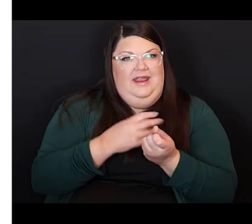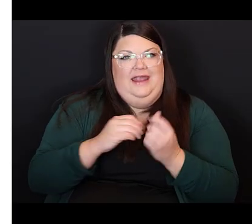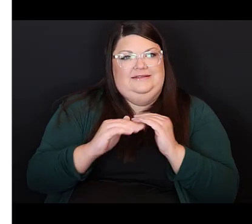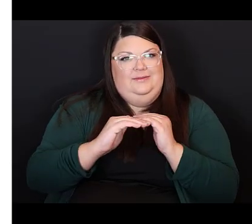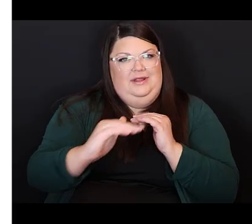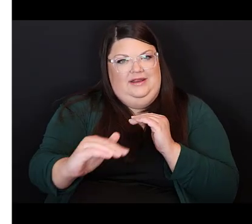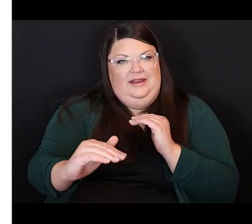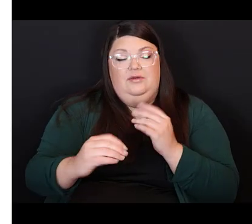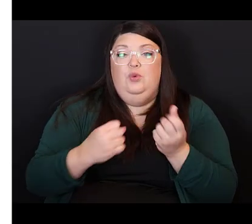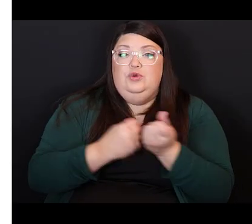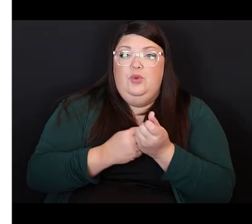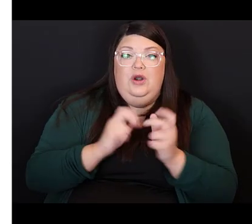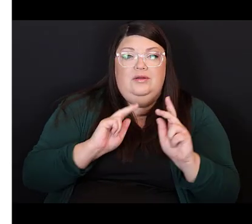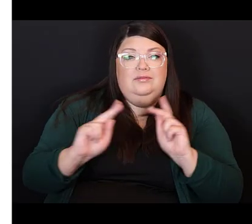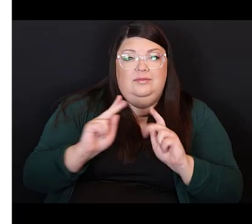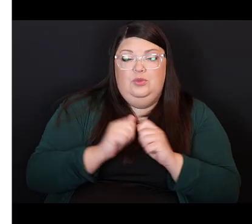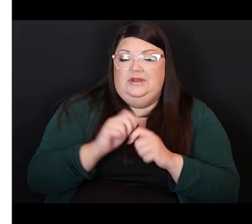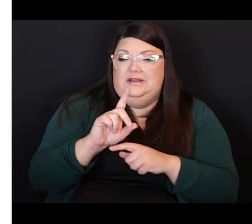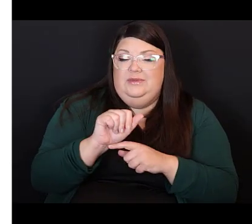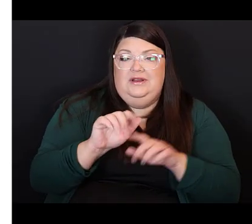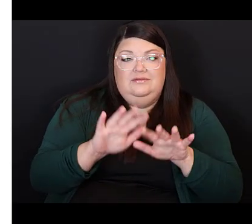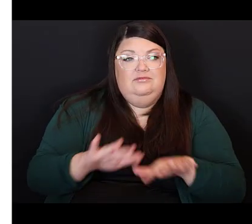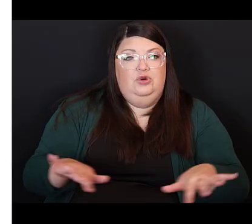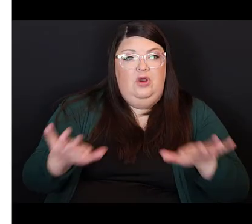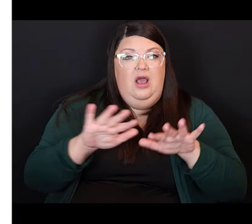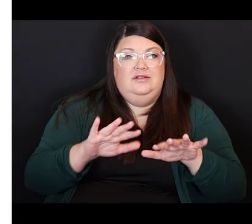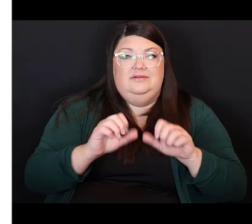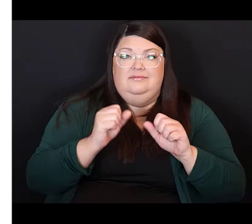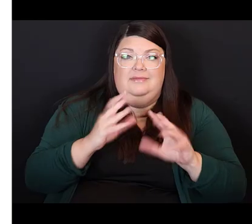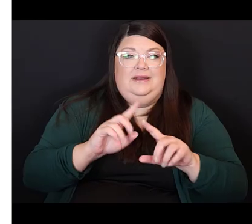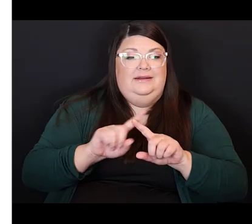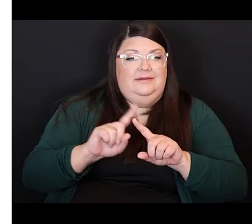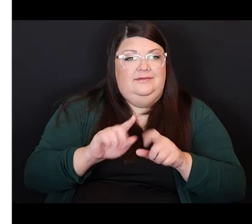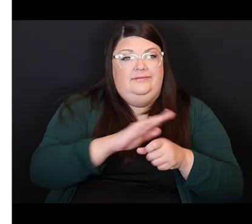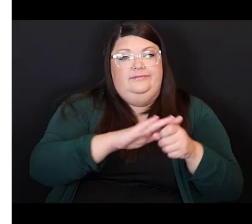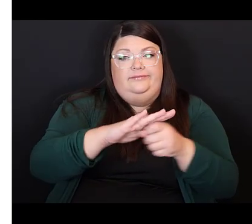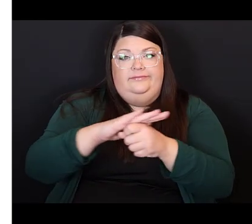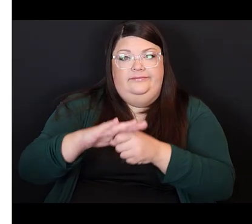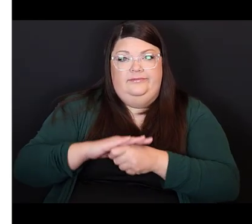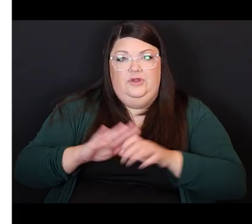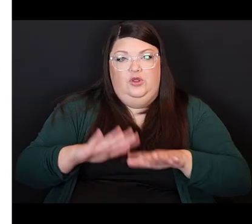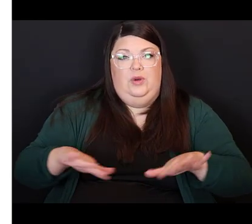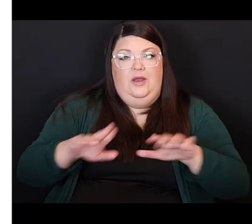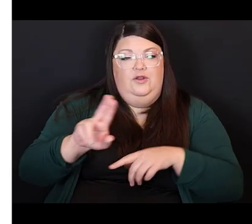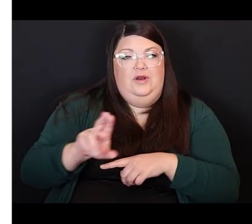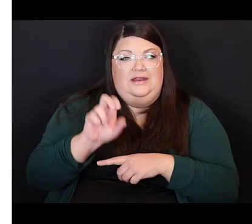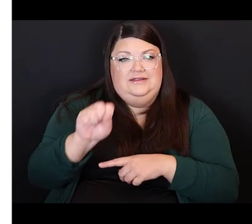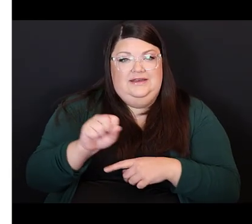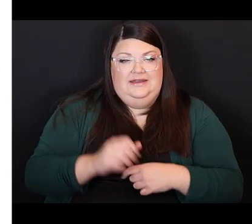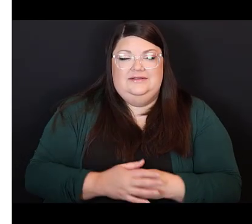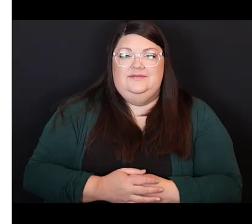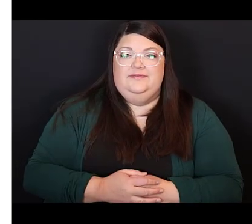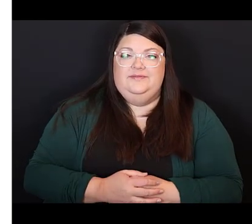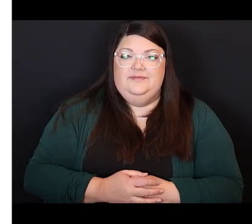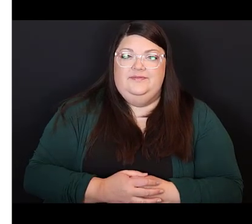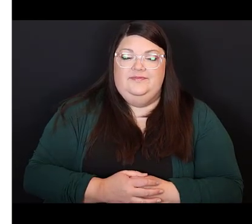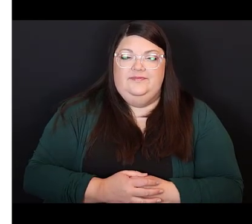individuals with disabilities across multiple geographical regions throughout the United States.